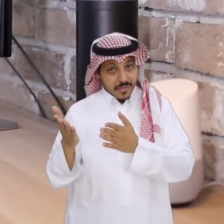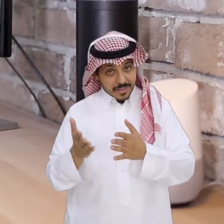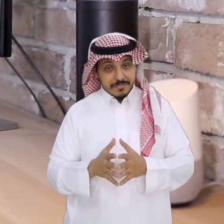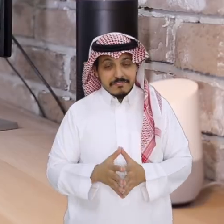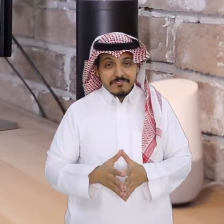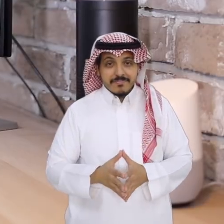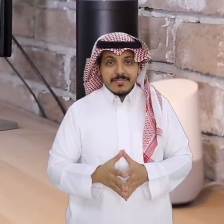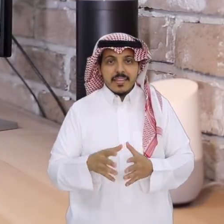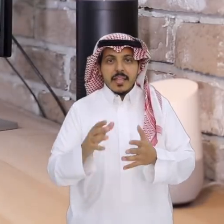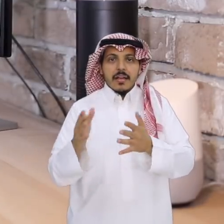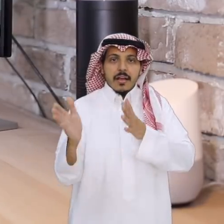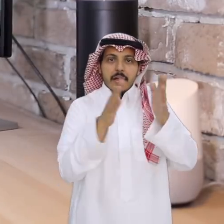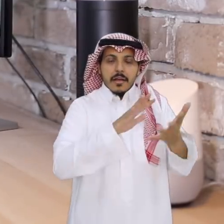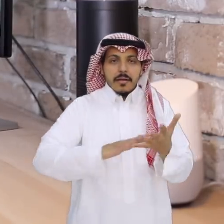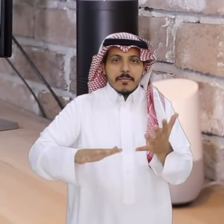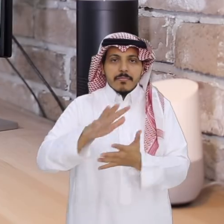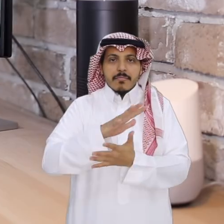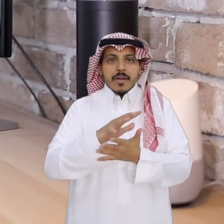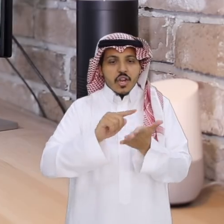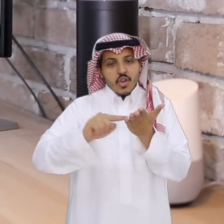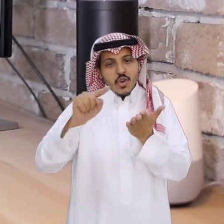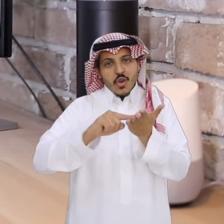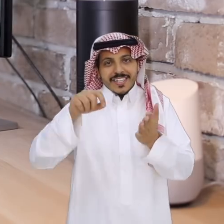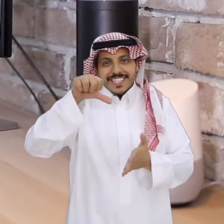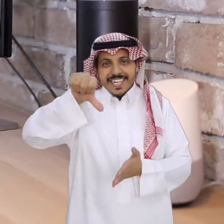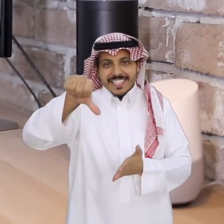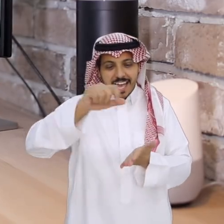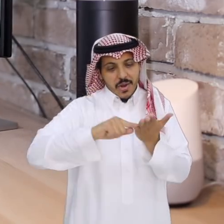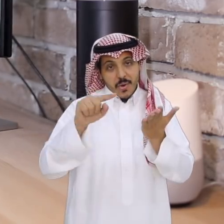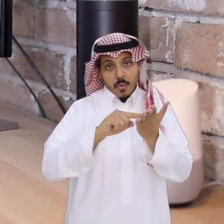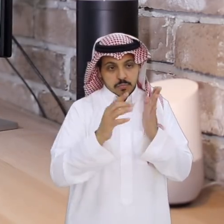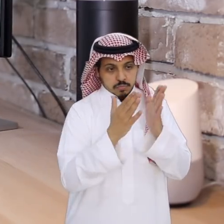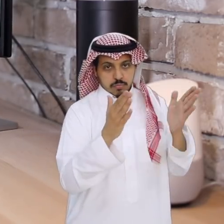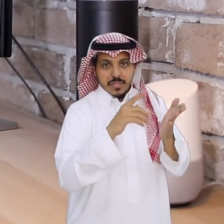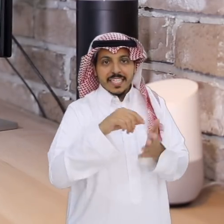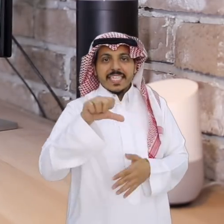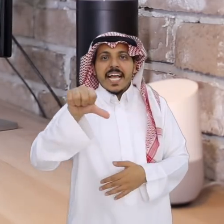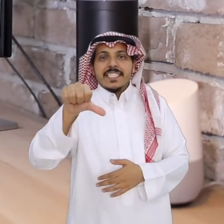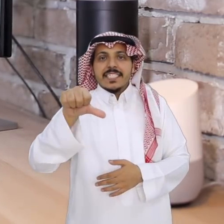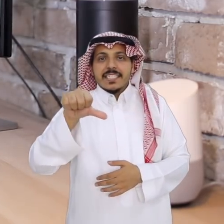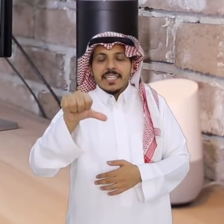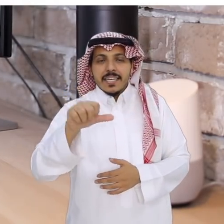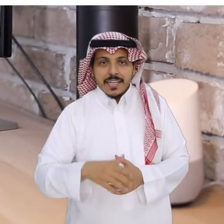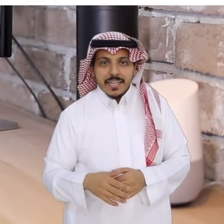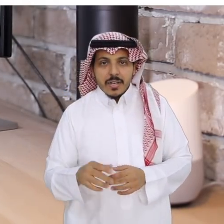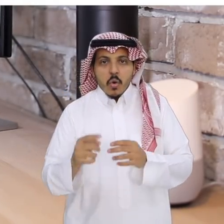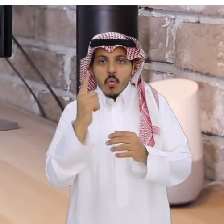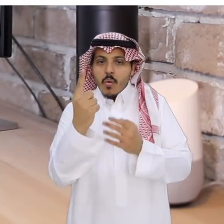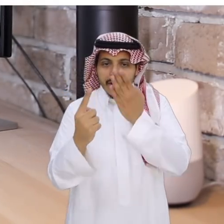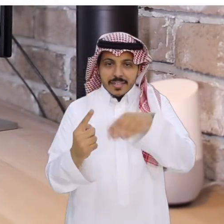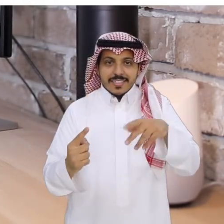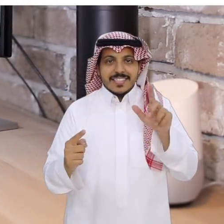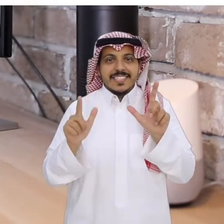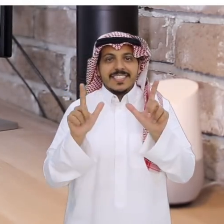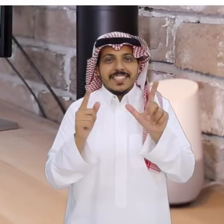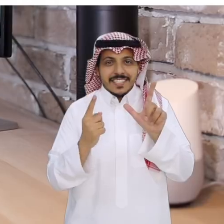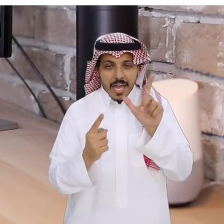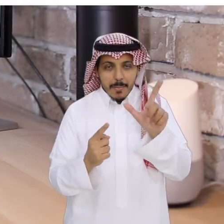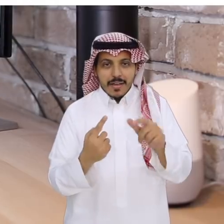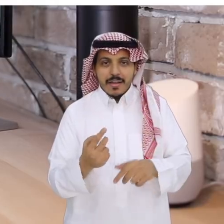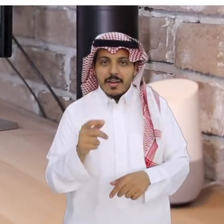Let's talk about Note 9. It is rumored that it will be released in July.